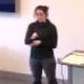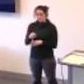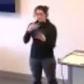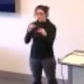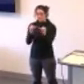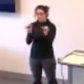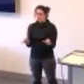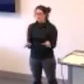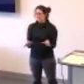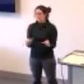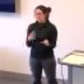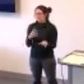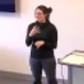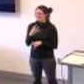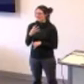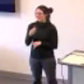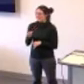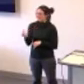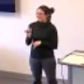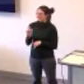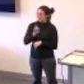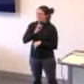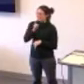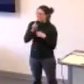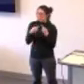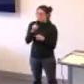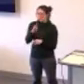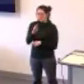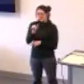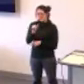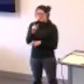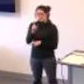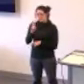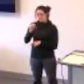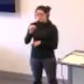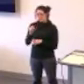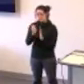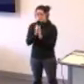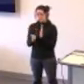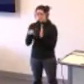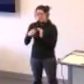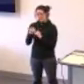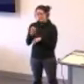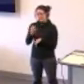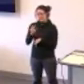And just as was true in, when Baldwin was writing in 1972. These injustices tell,